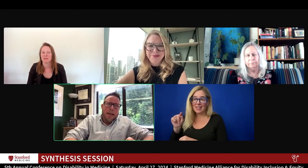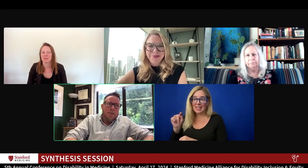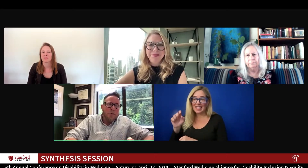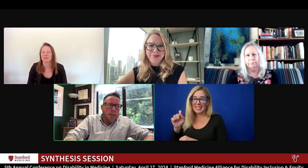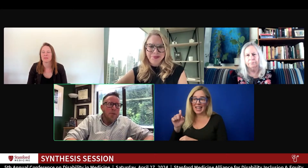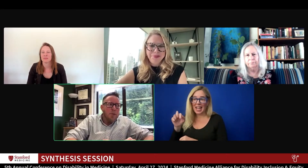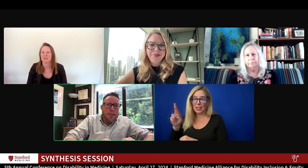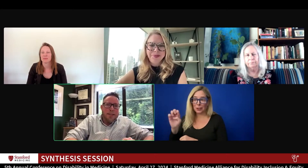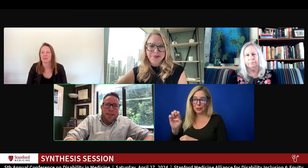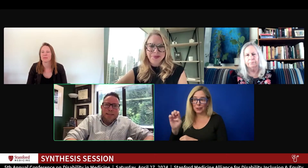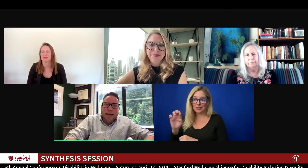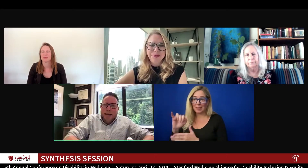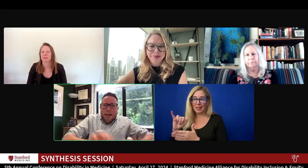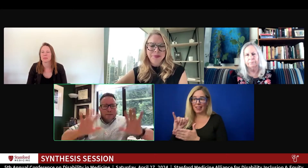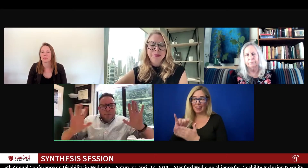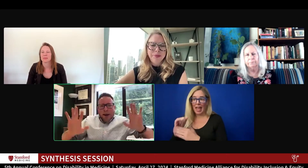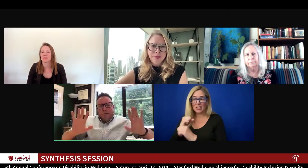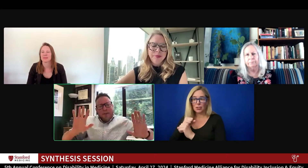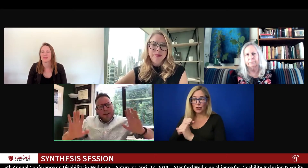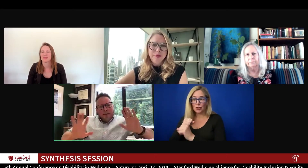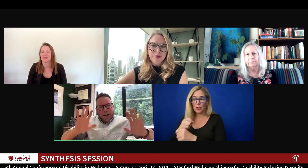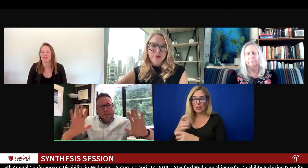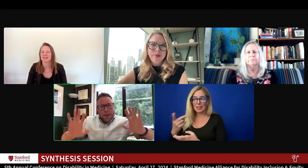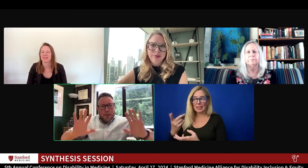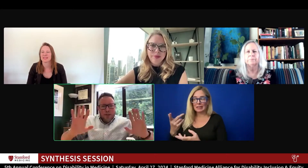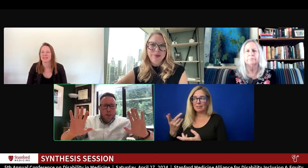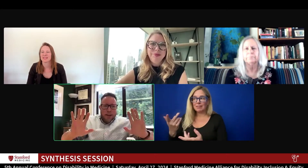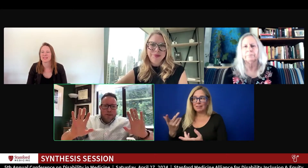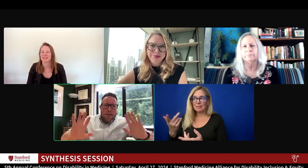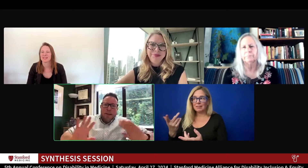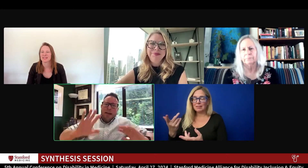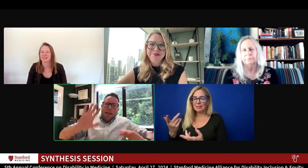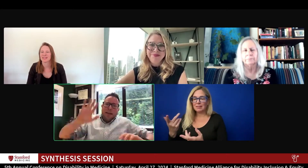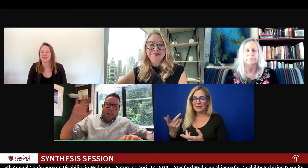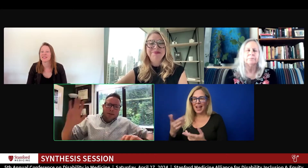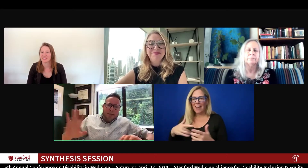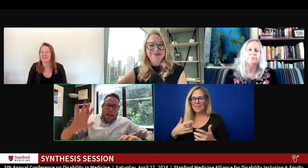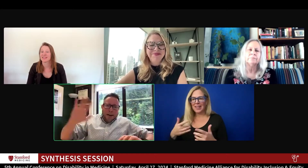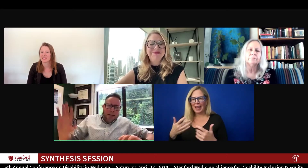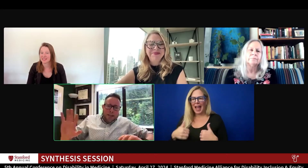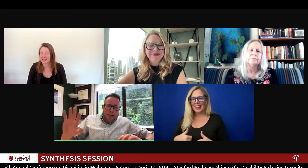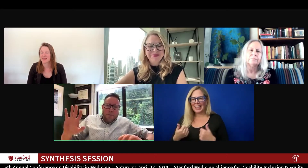And it really wasn't, I feel like I've kind of lived two lives, I do this advocacy,